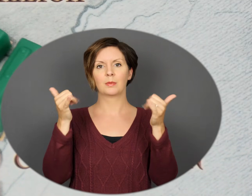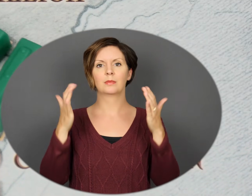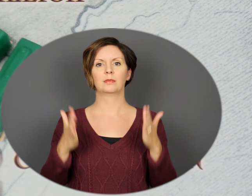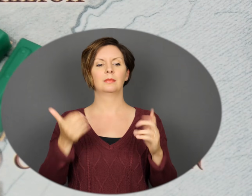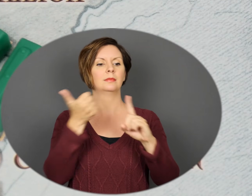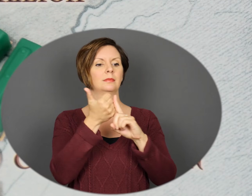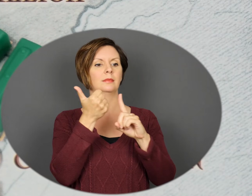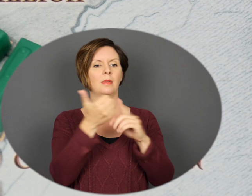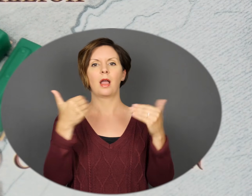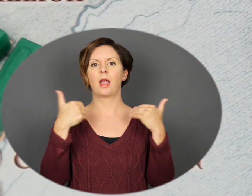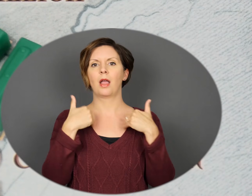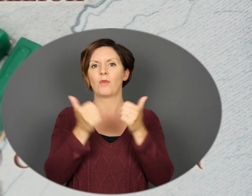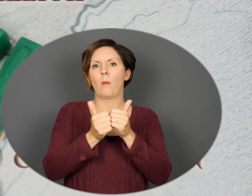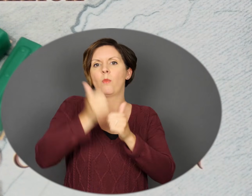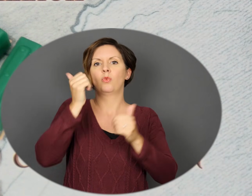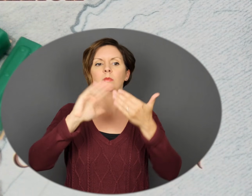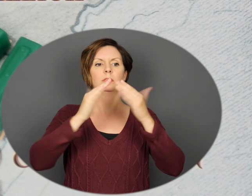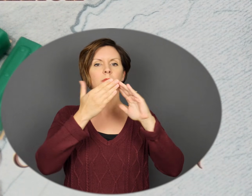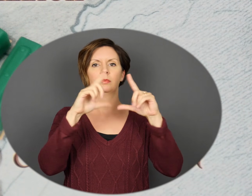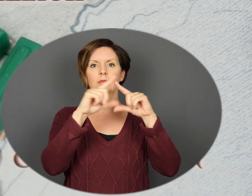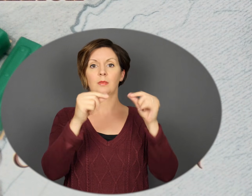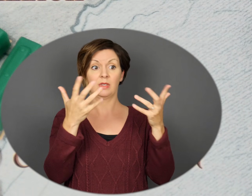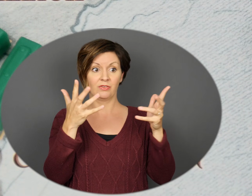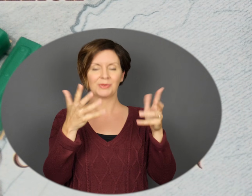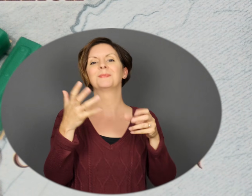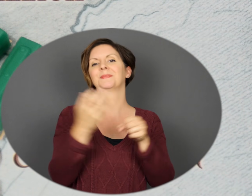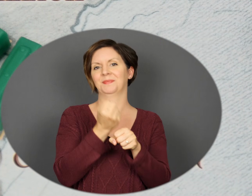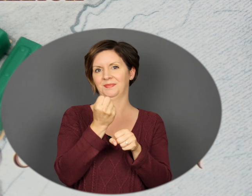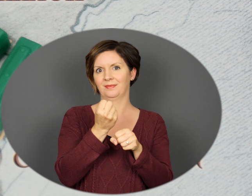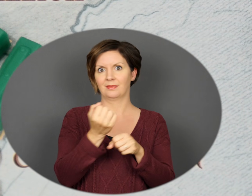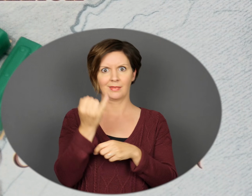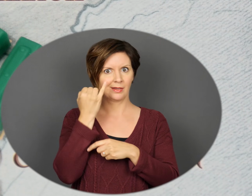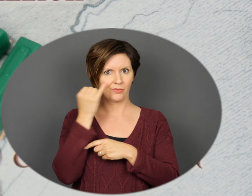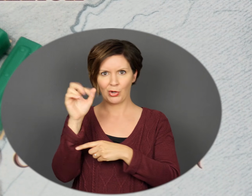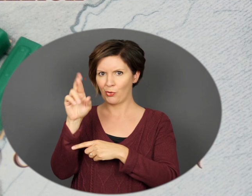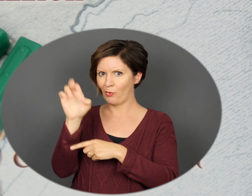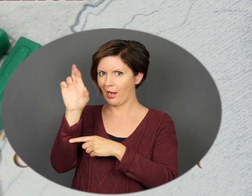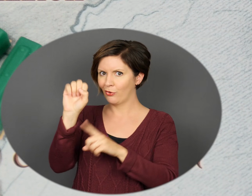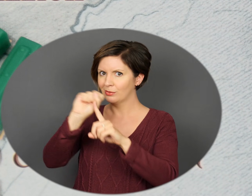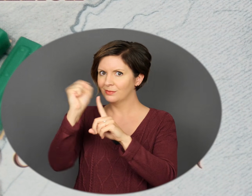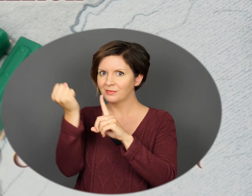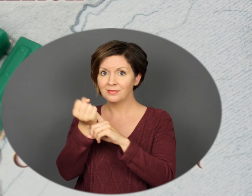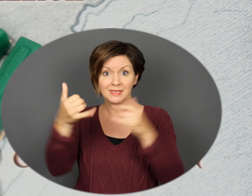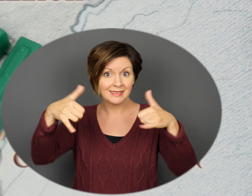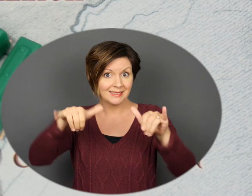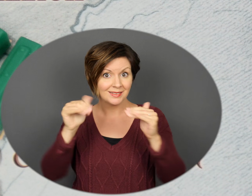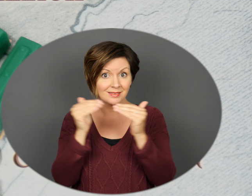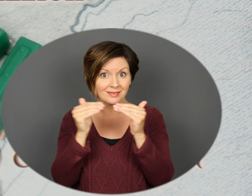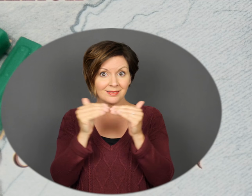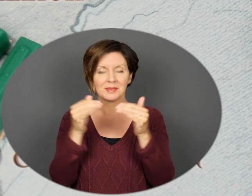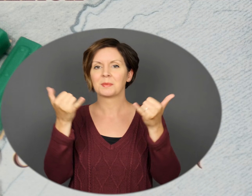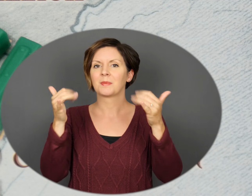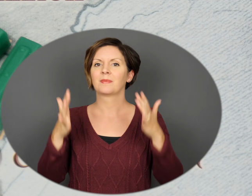destination tickets is the winner. In the rare situation where there's still a tie, then among the tied players, the one who has the longest